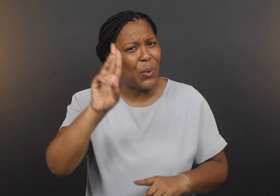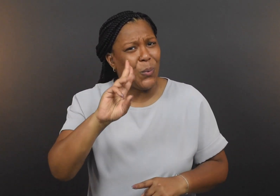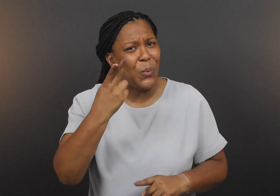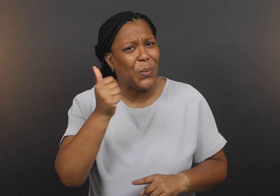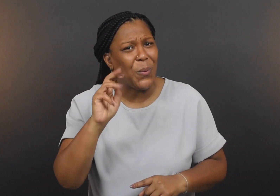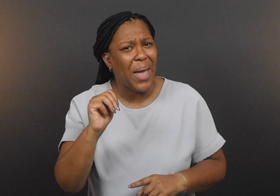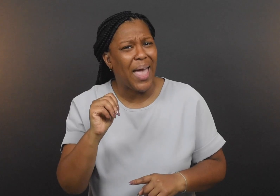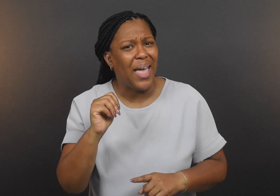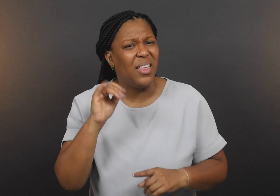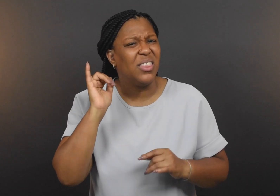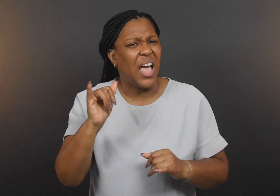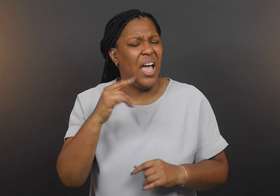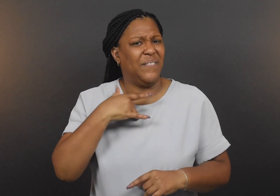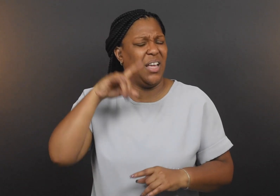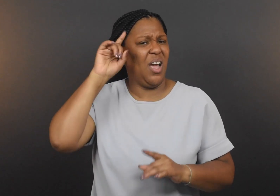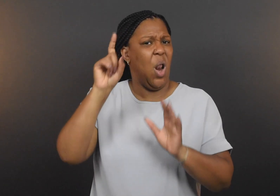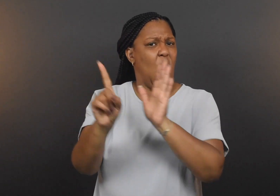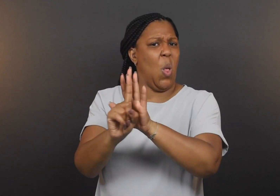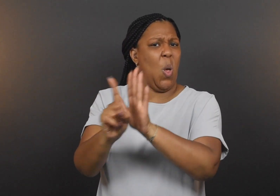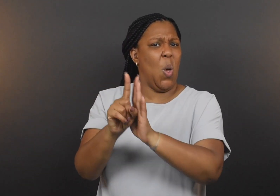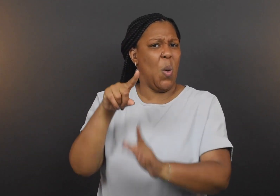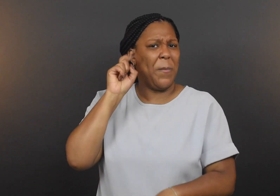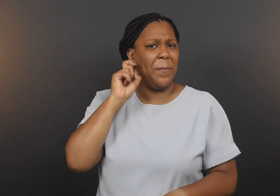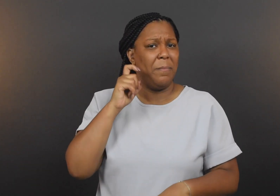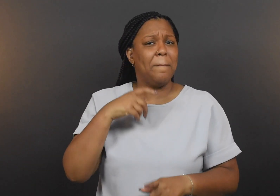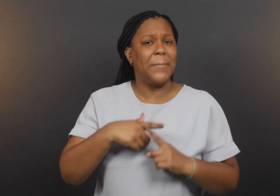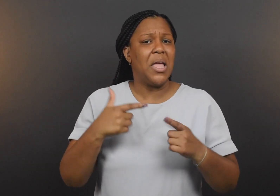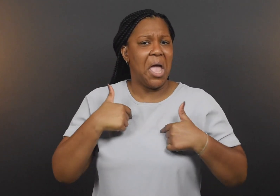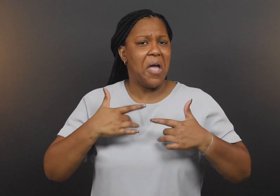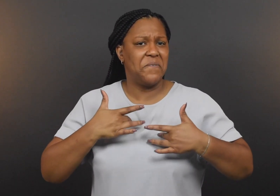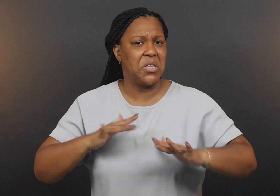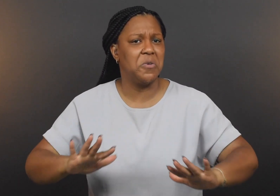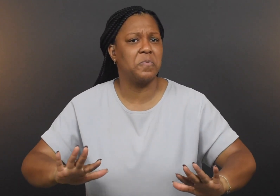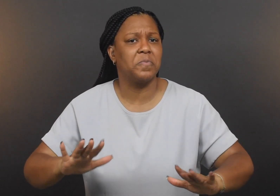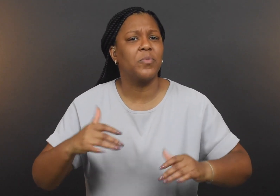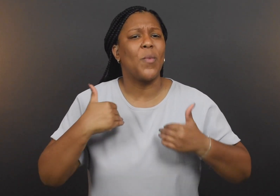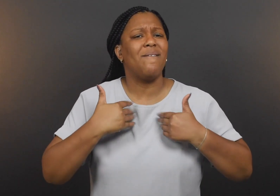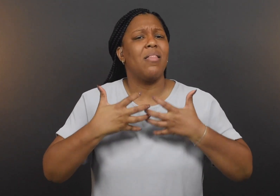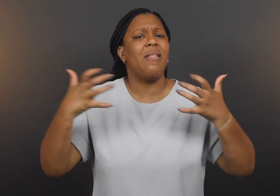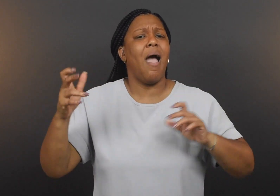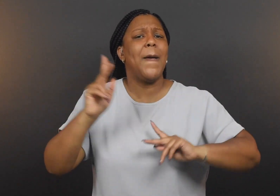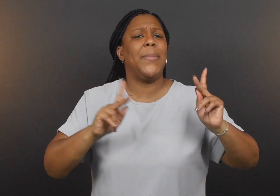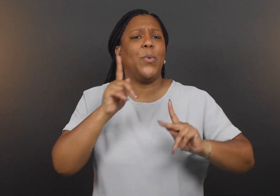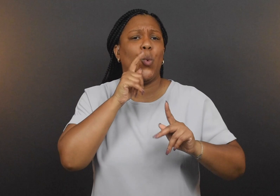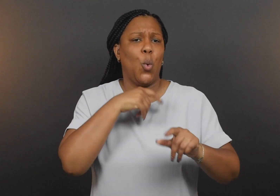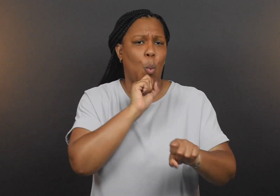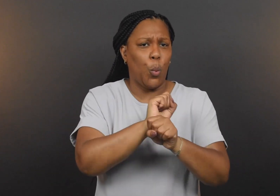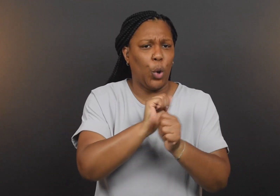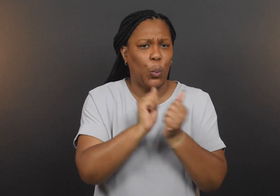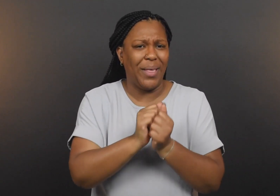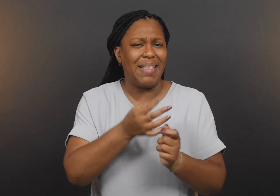“What happened in Wuhan rang a lot of alarm bells, but I was comforted that we had a lot